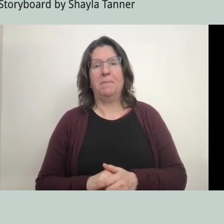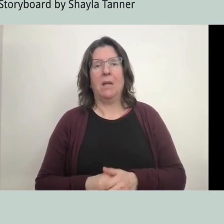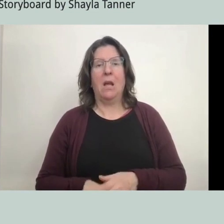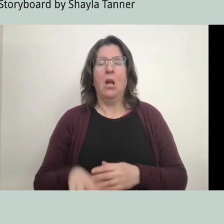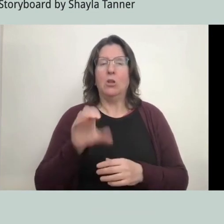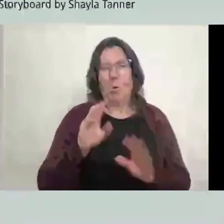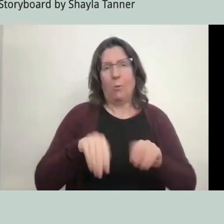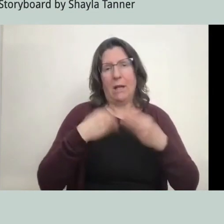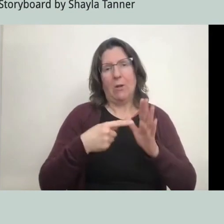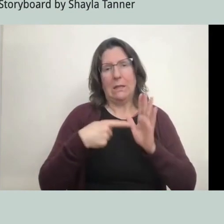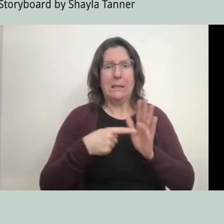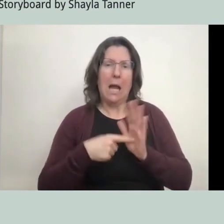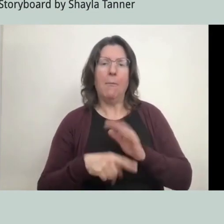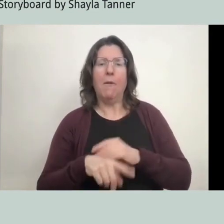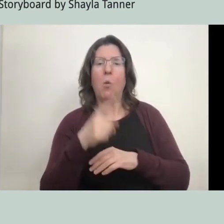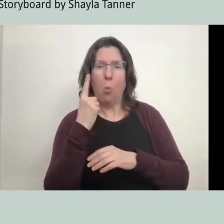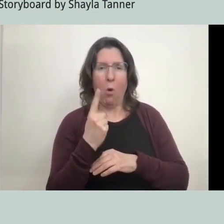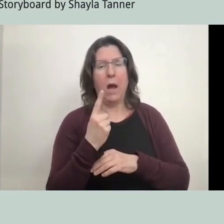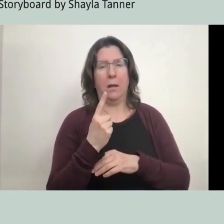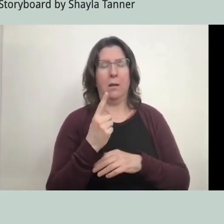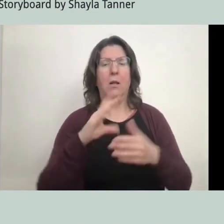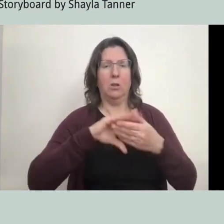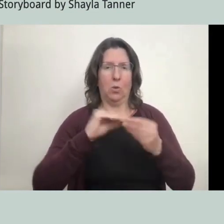And they also had to create the background.